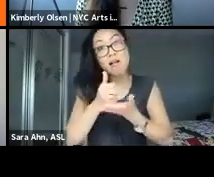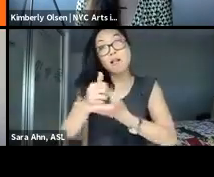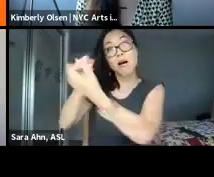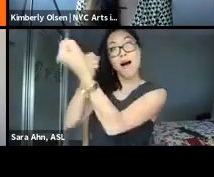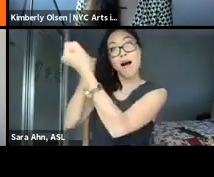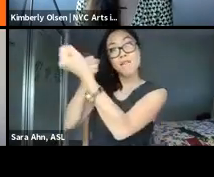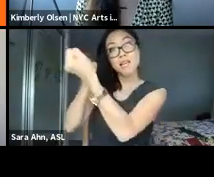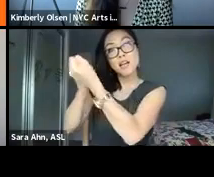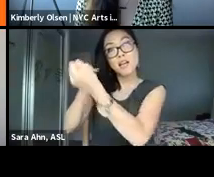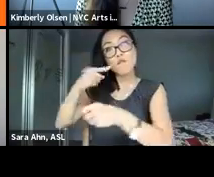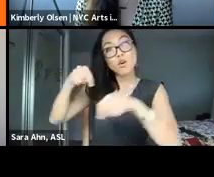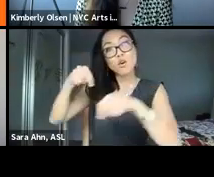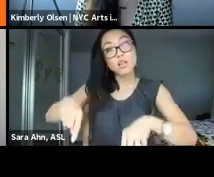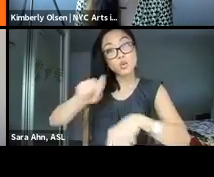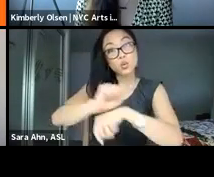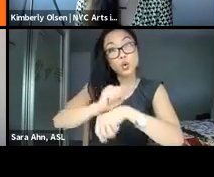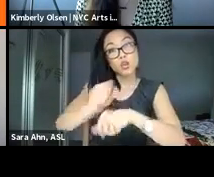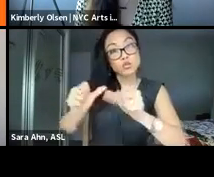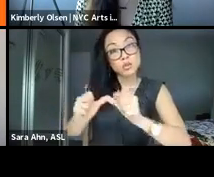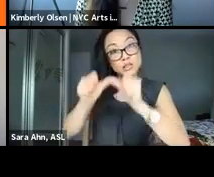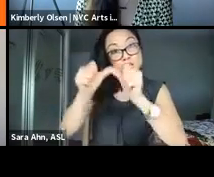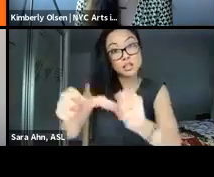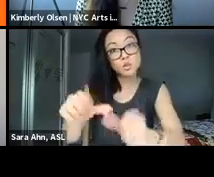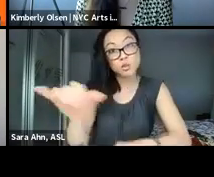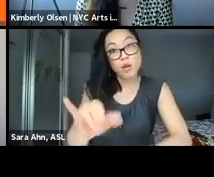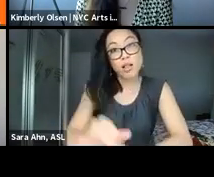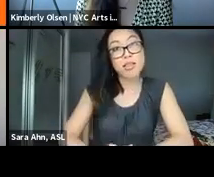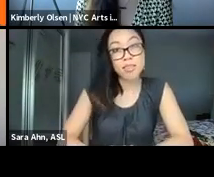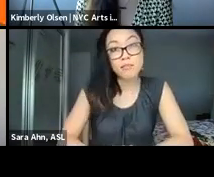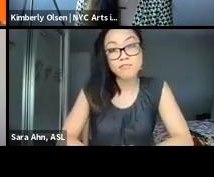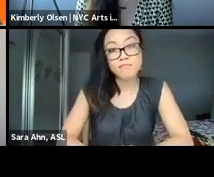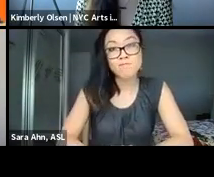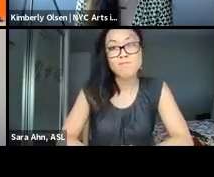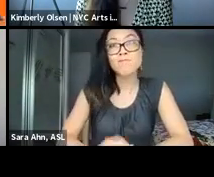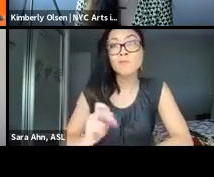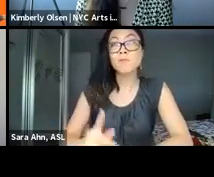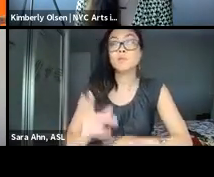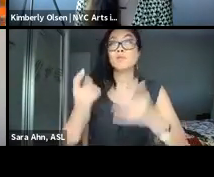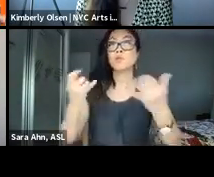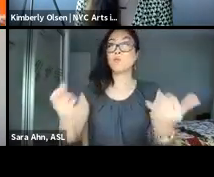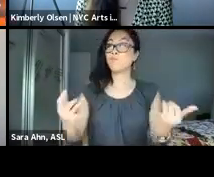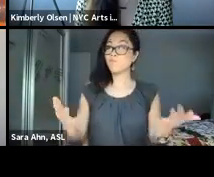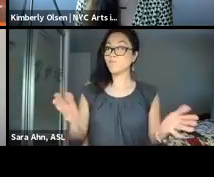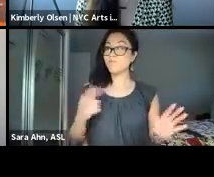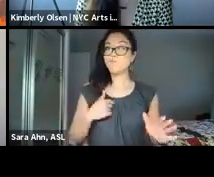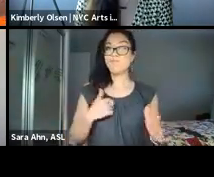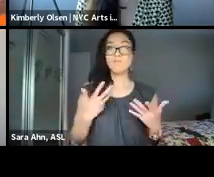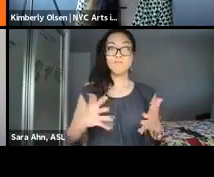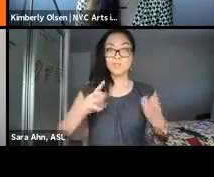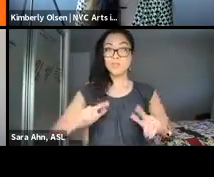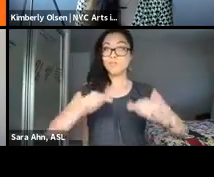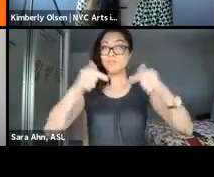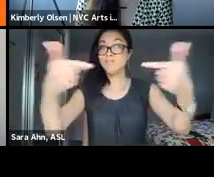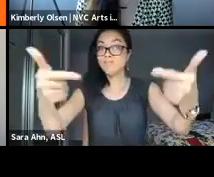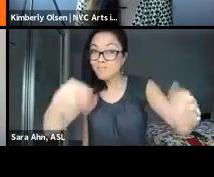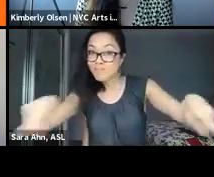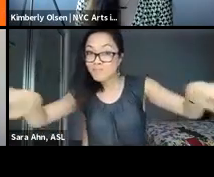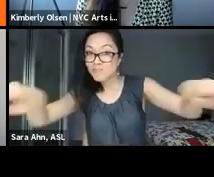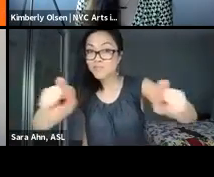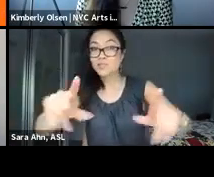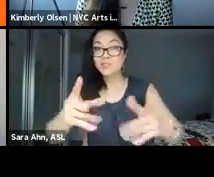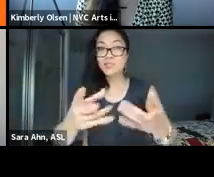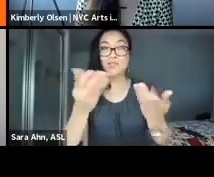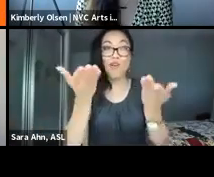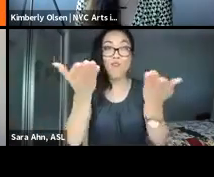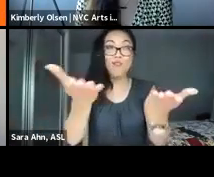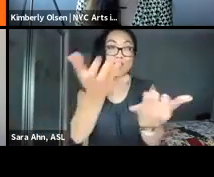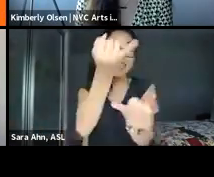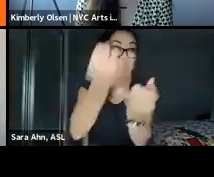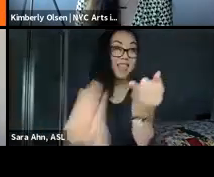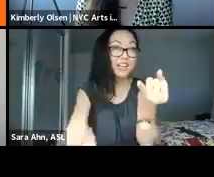The work that so million cultural institutions are doing, educators, et cetera,